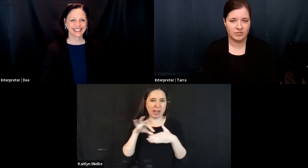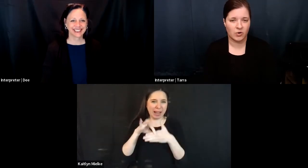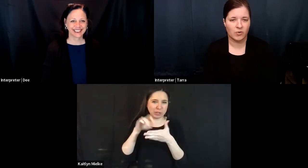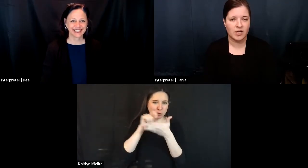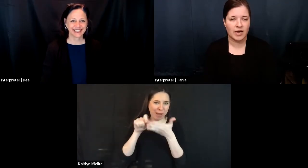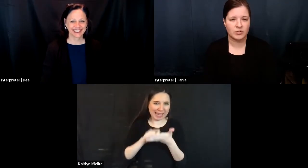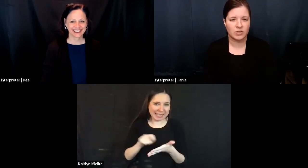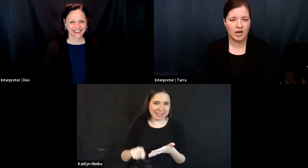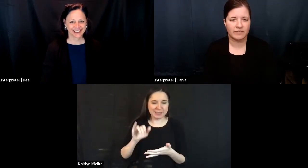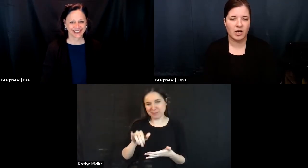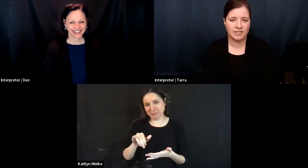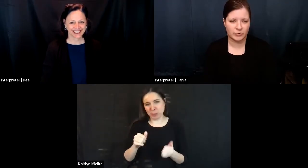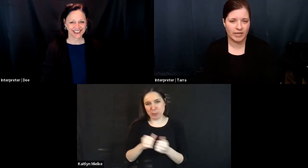Kaitlyn: Good evening, everybody, I'm Kaitlyn Mielke, I'm also a contractor with the Minnesota